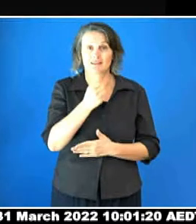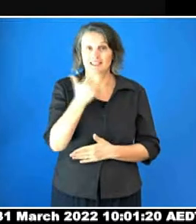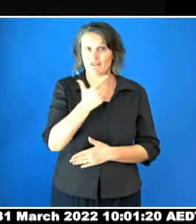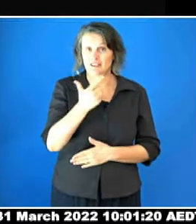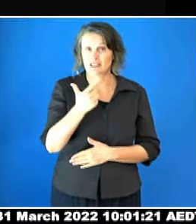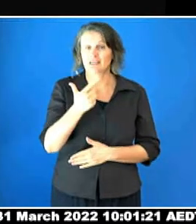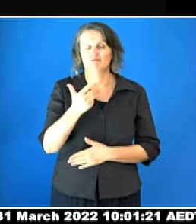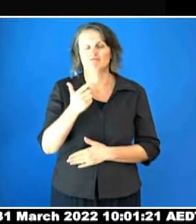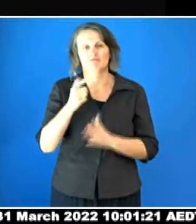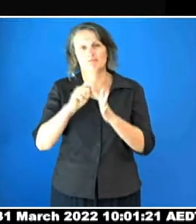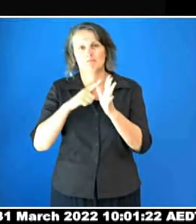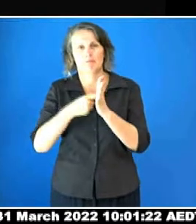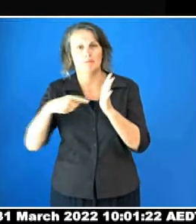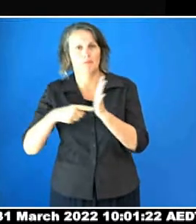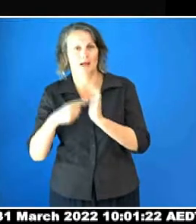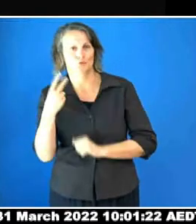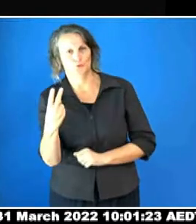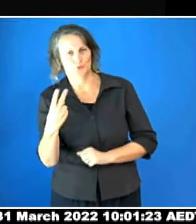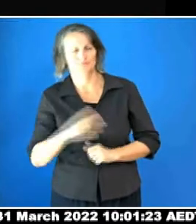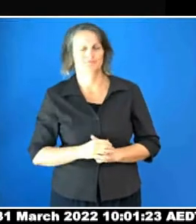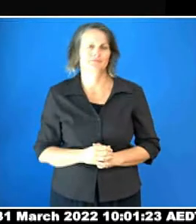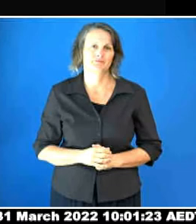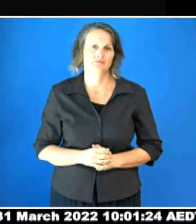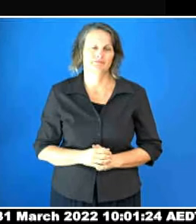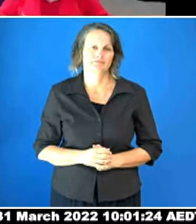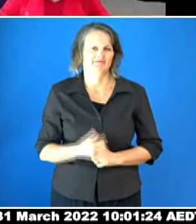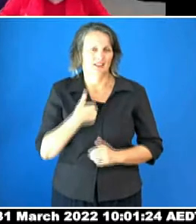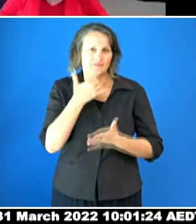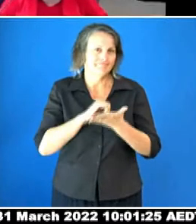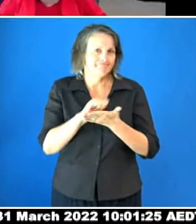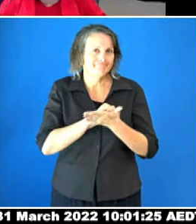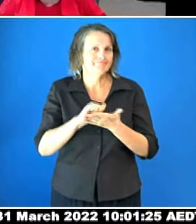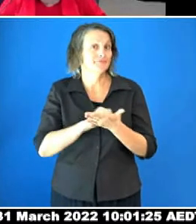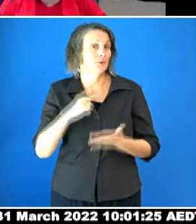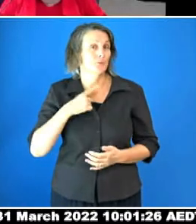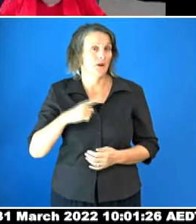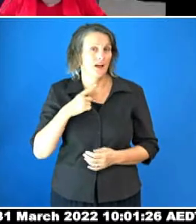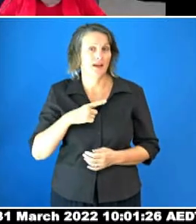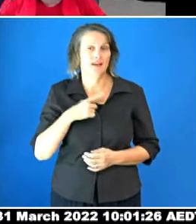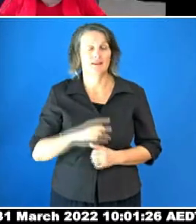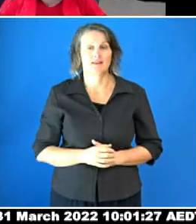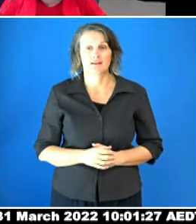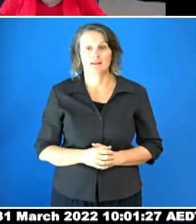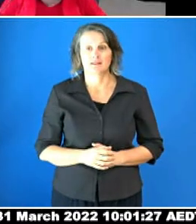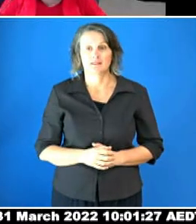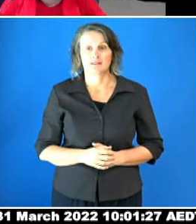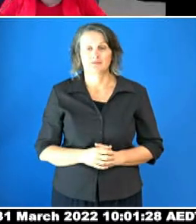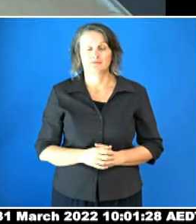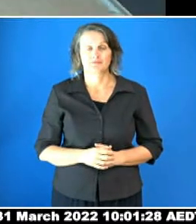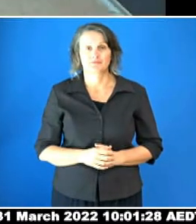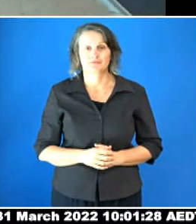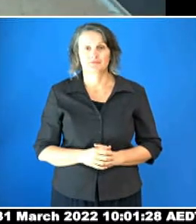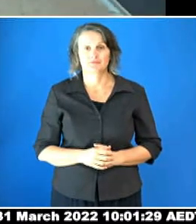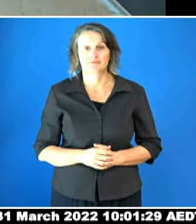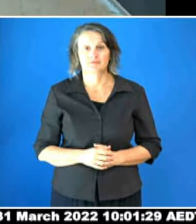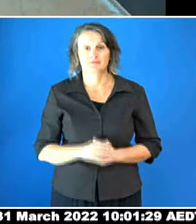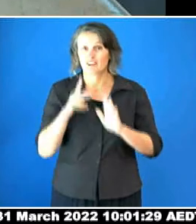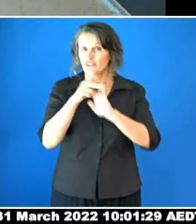I apologise for the lack of the real-time videoing of the